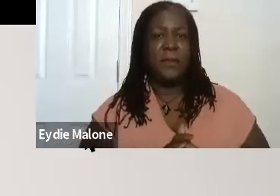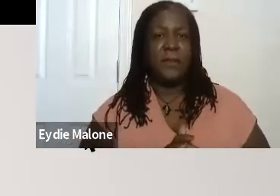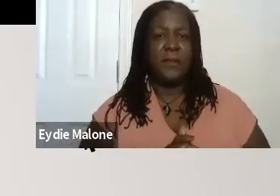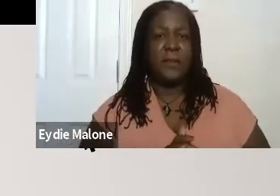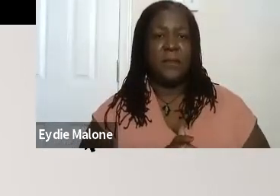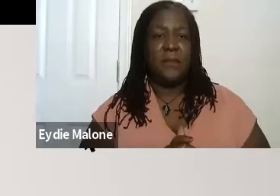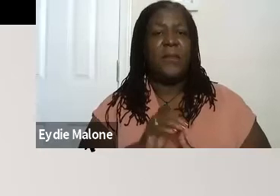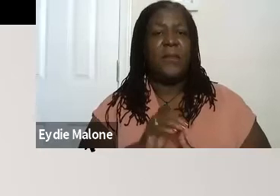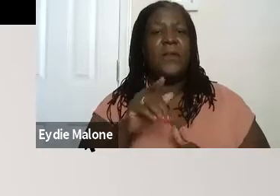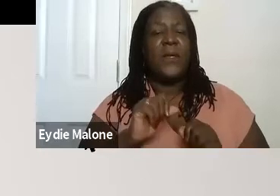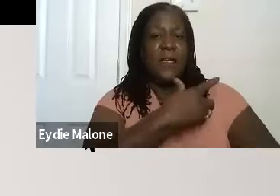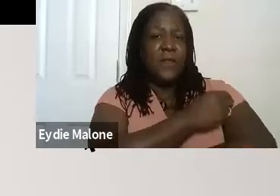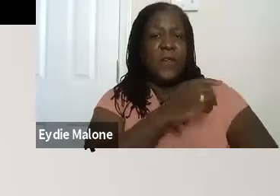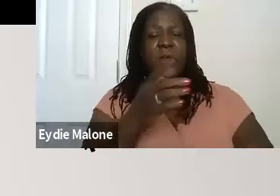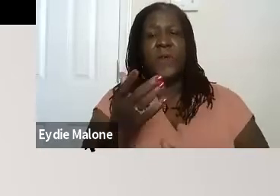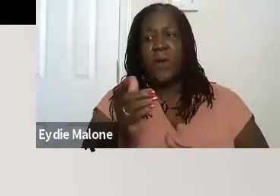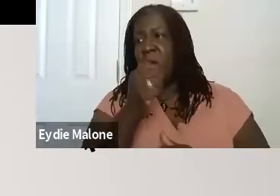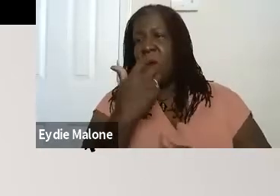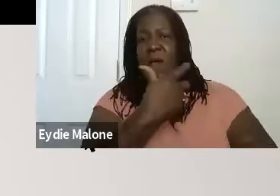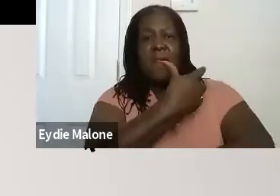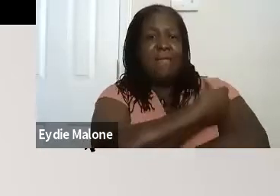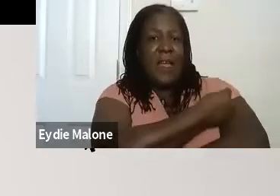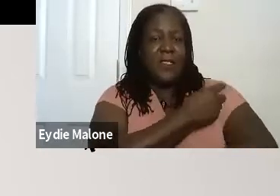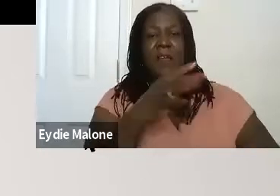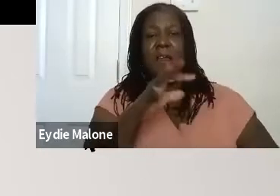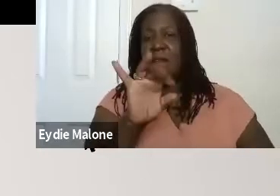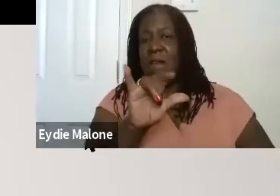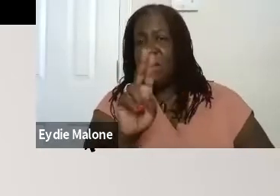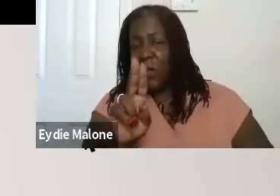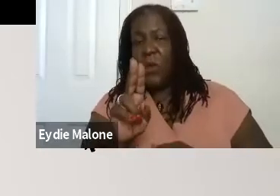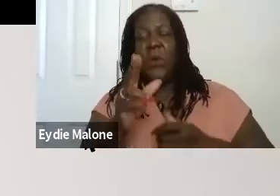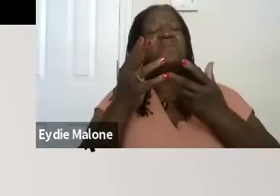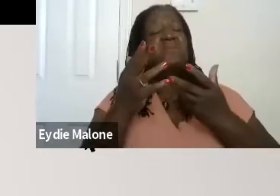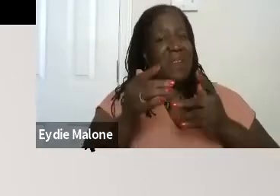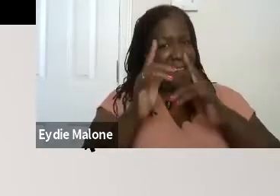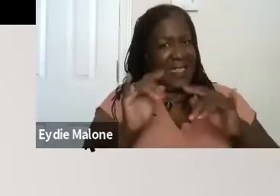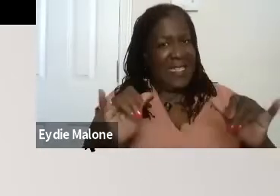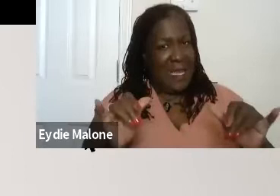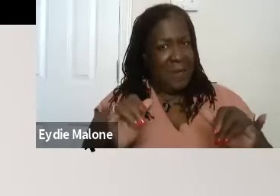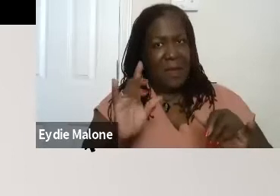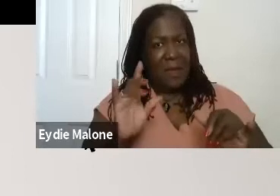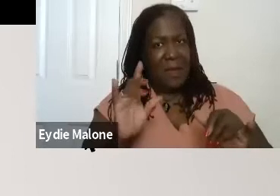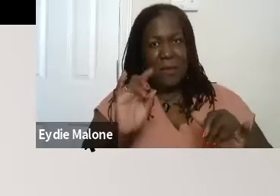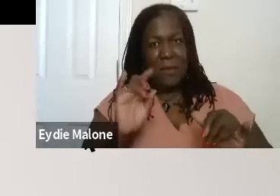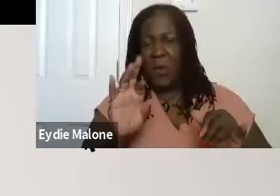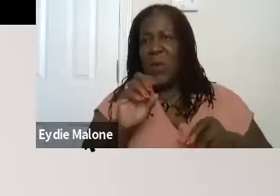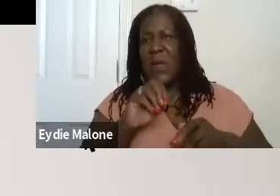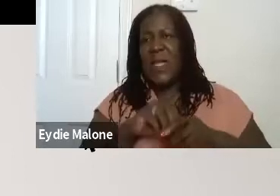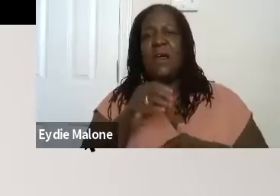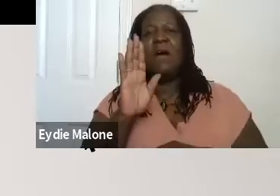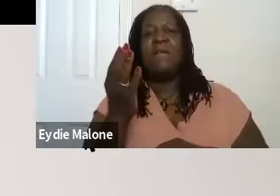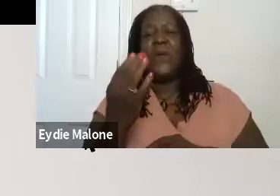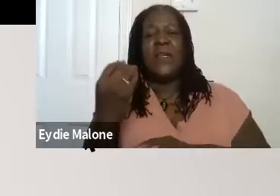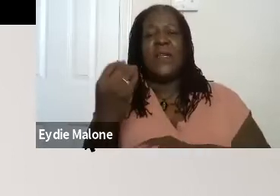shot or other vaccines at the same time as your COVID vaccine or within a 14 day period.